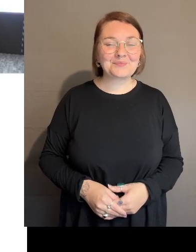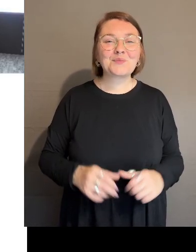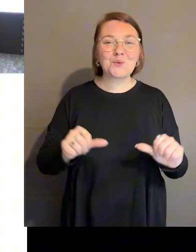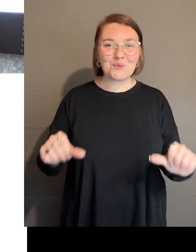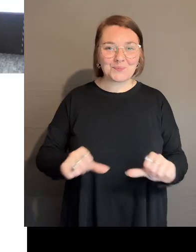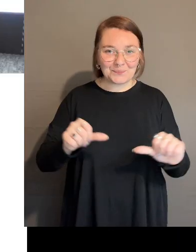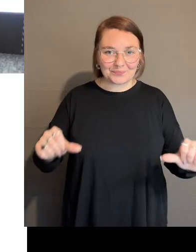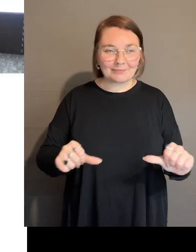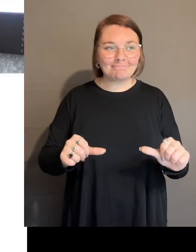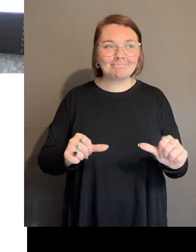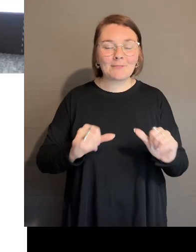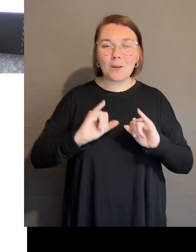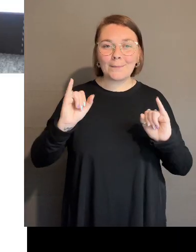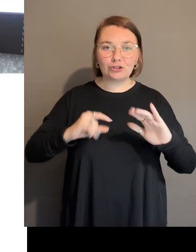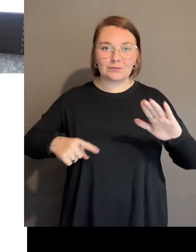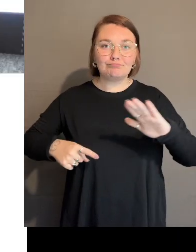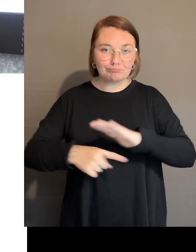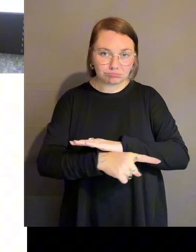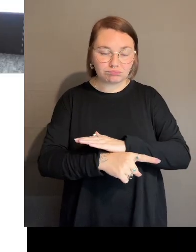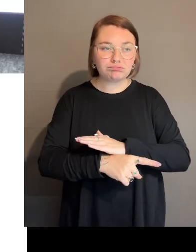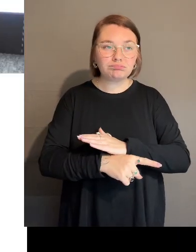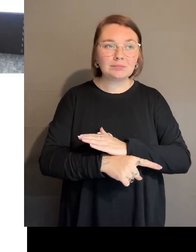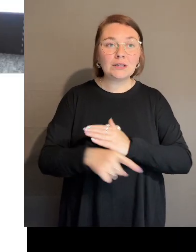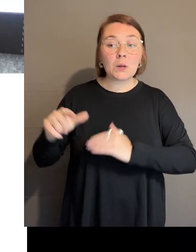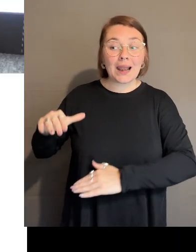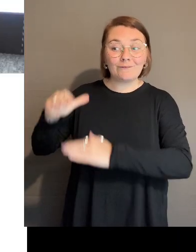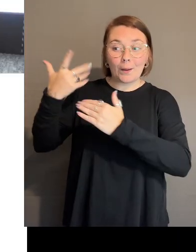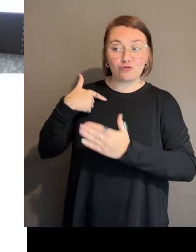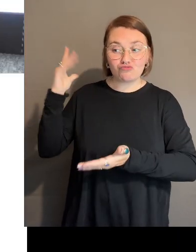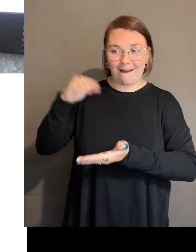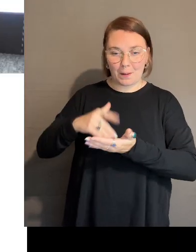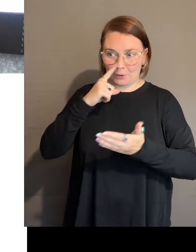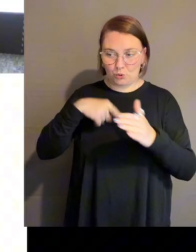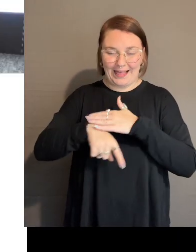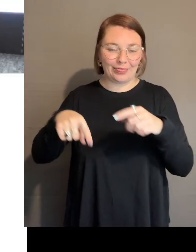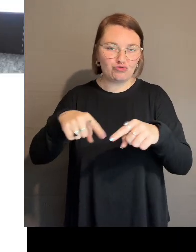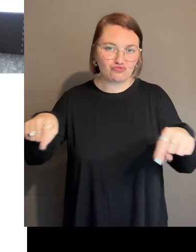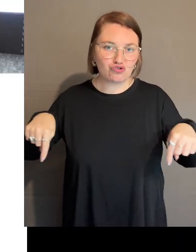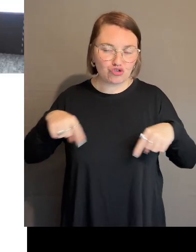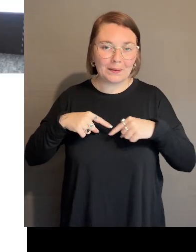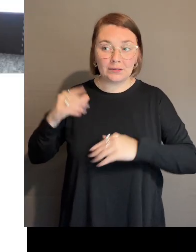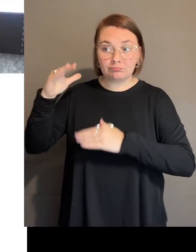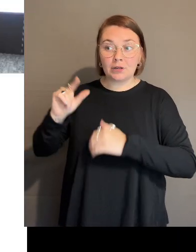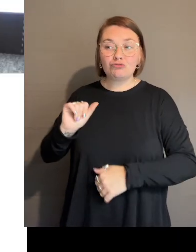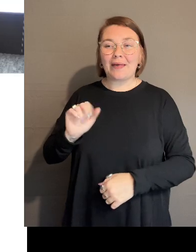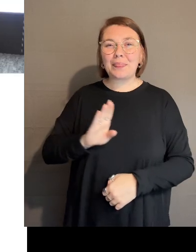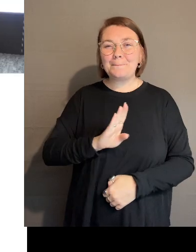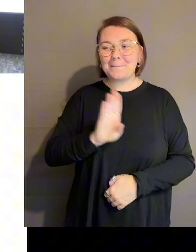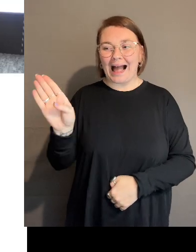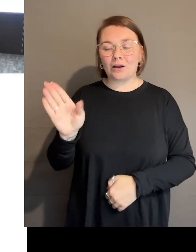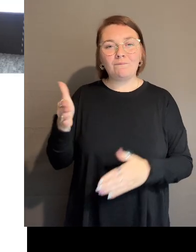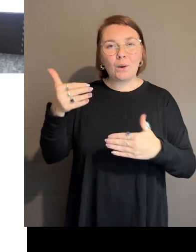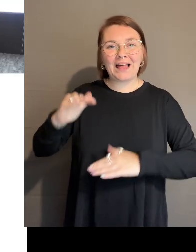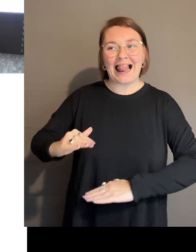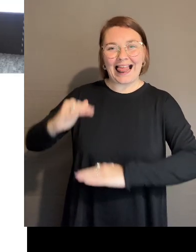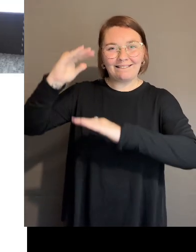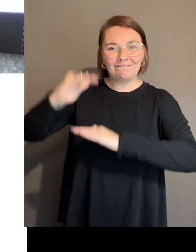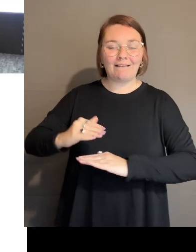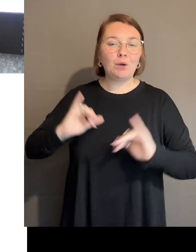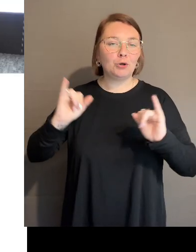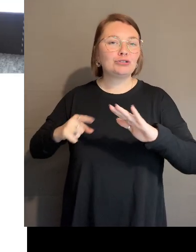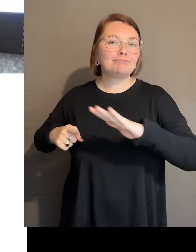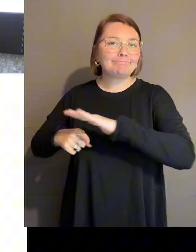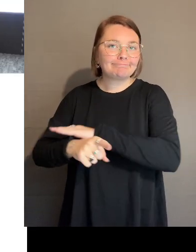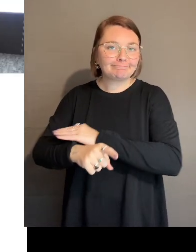Okay, so just the emergency exits, so the lifts that people came in for people in the room, if you go around the back of the lifts, there's the emergency exits.